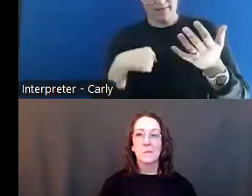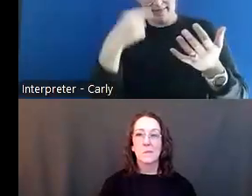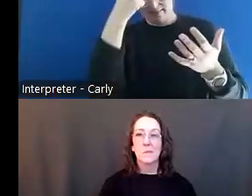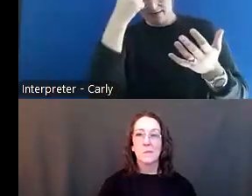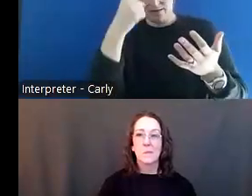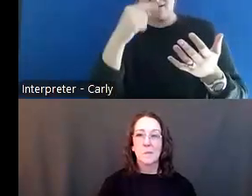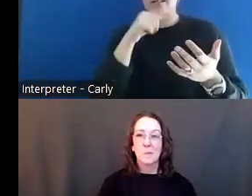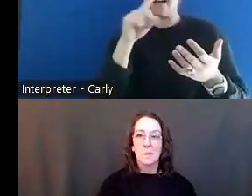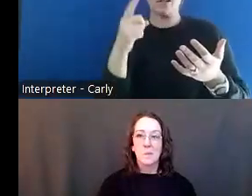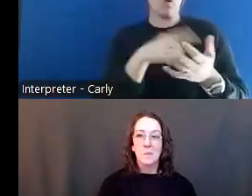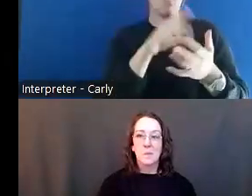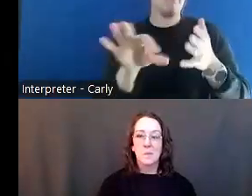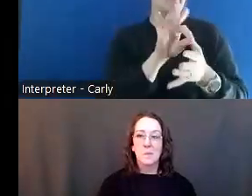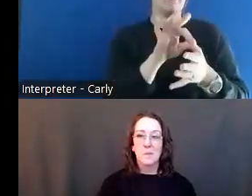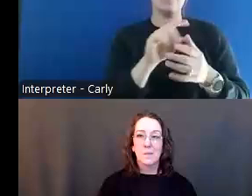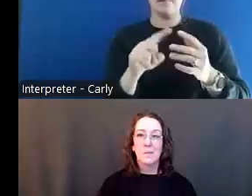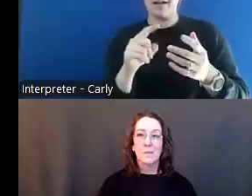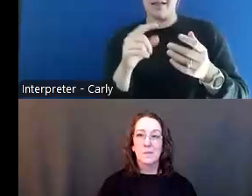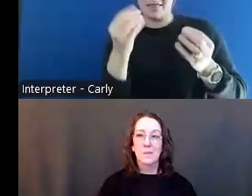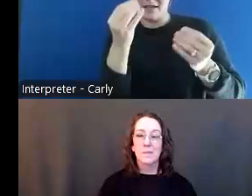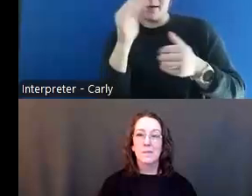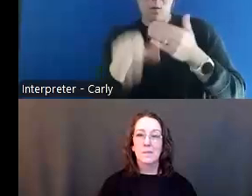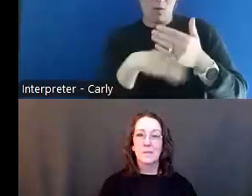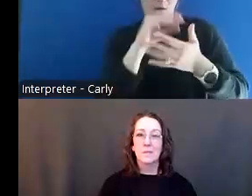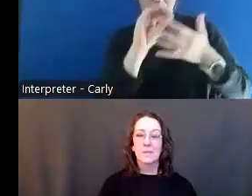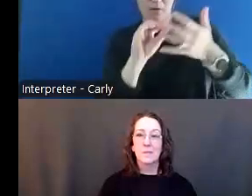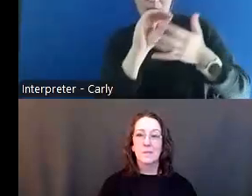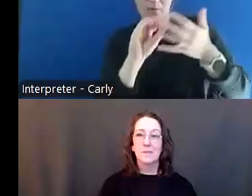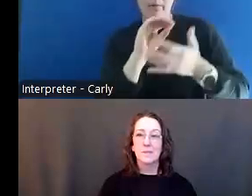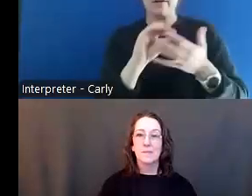most important right off the bat and all of this is facilitated with their research assistance so